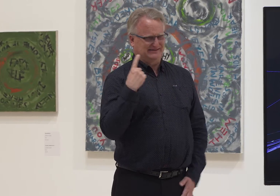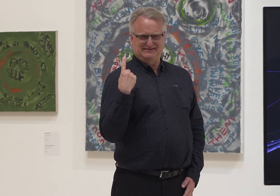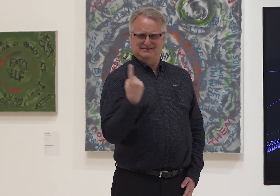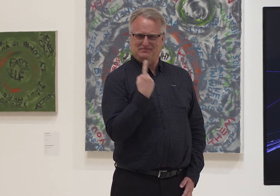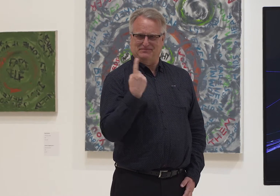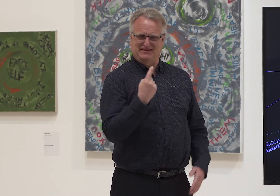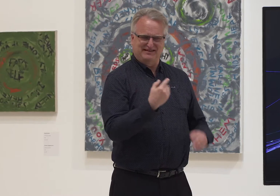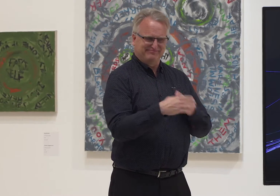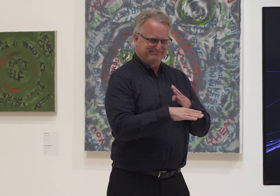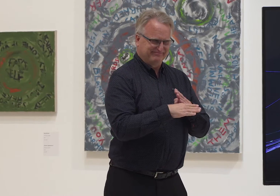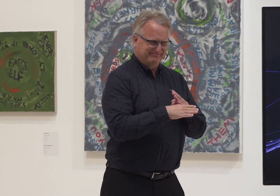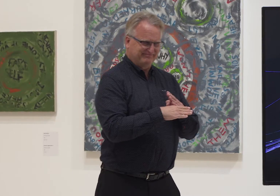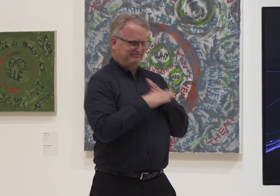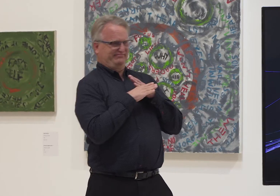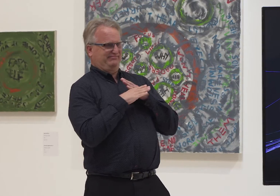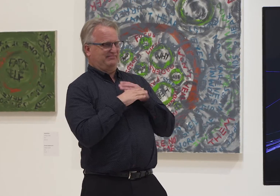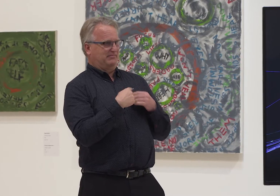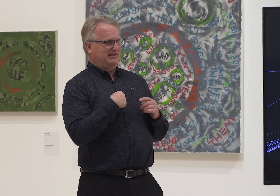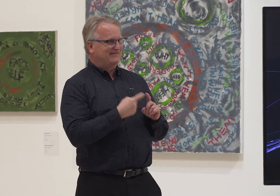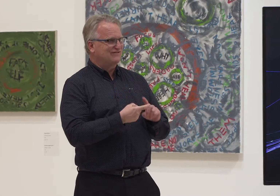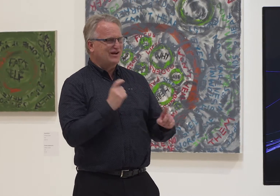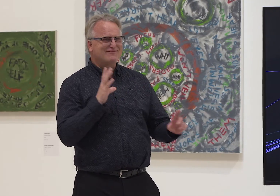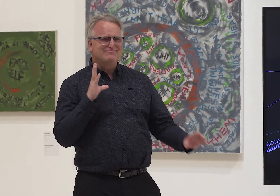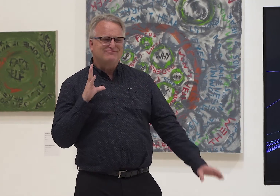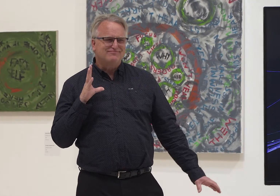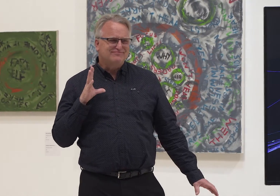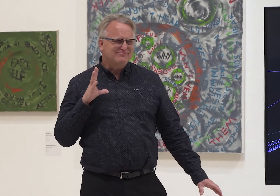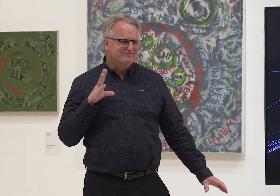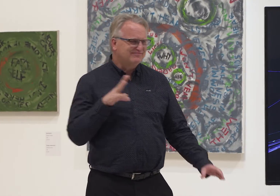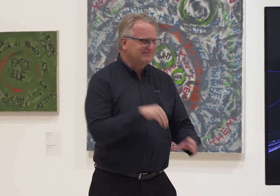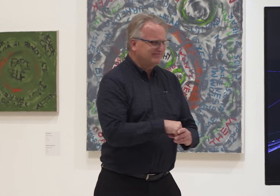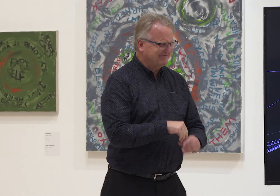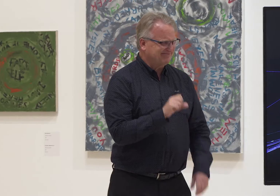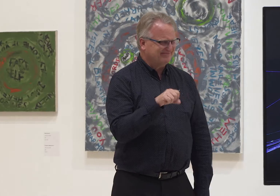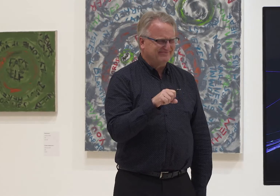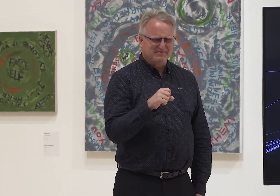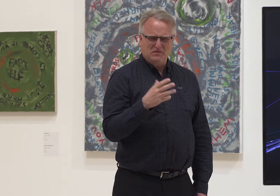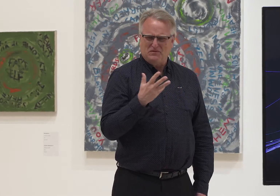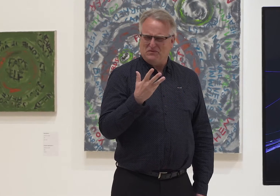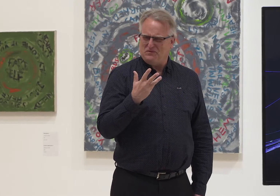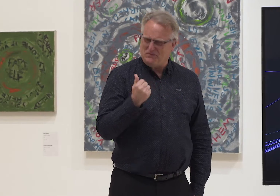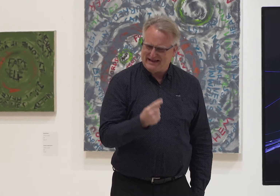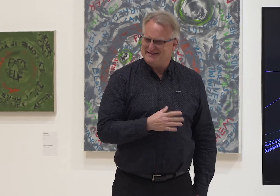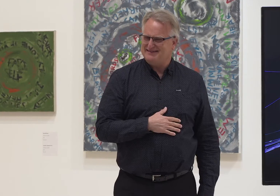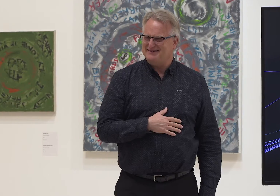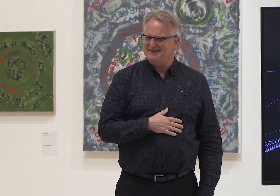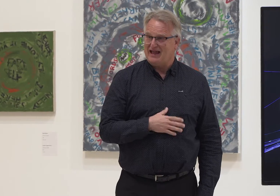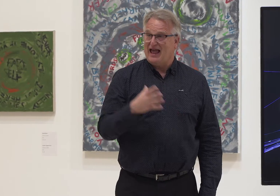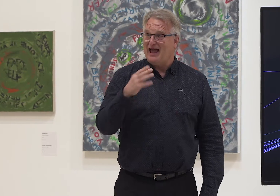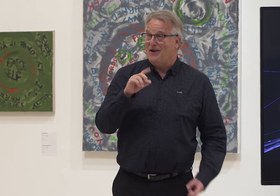Other times there are very satisfactory experiences. But with all my experiences, I'm at a point now where